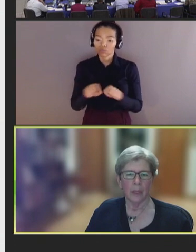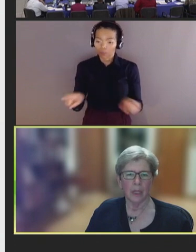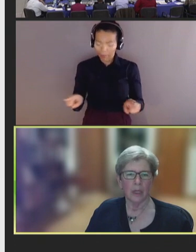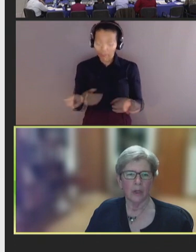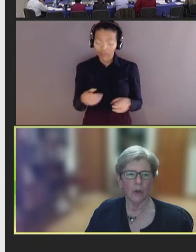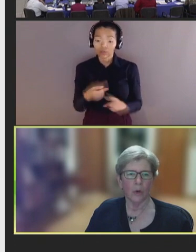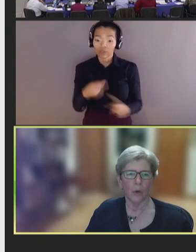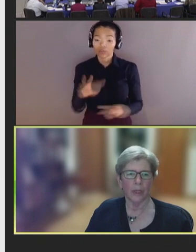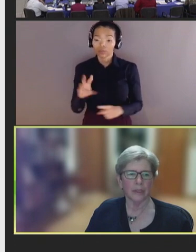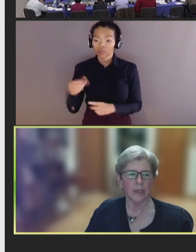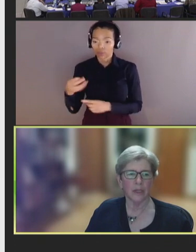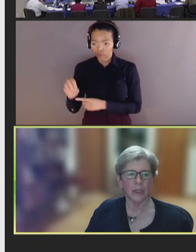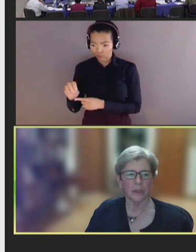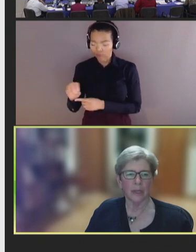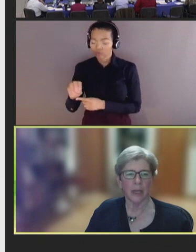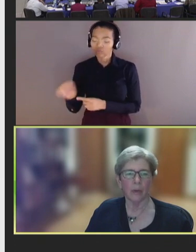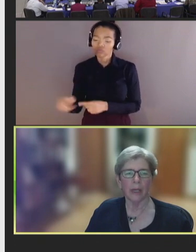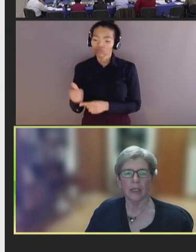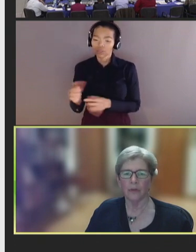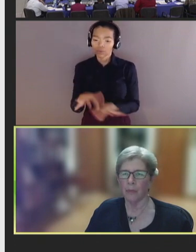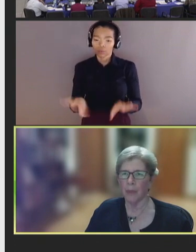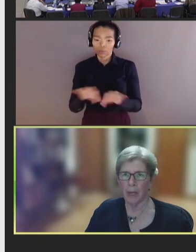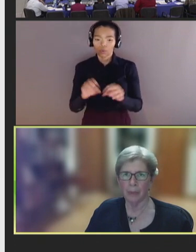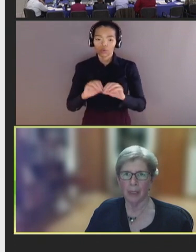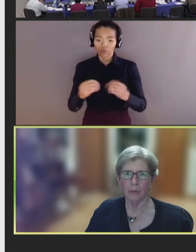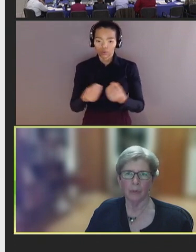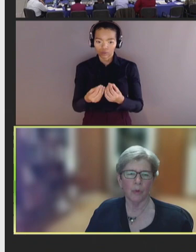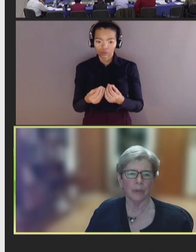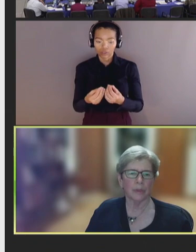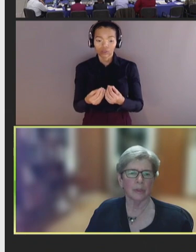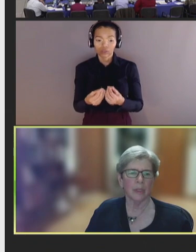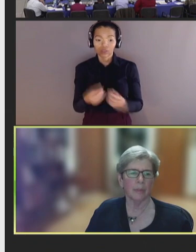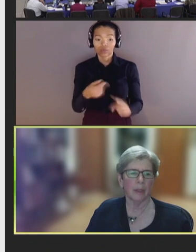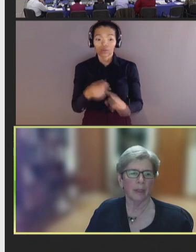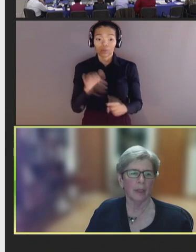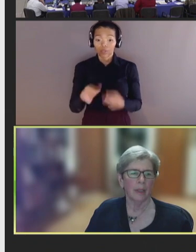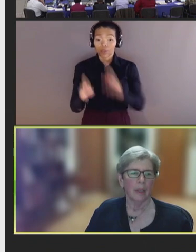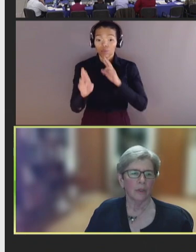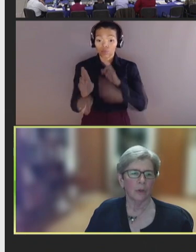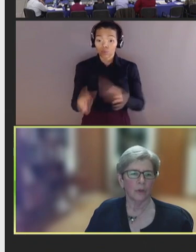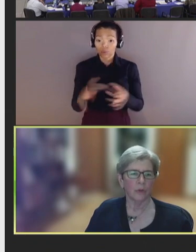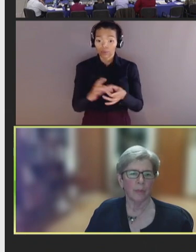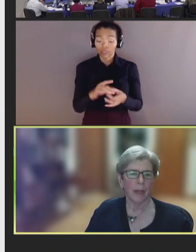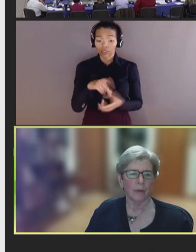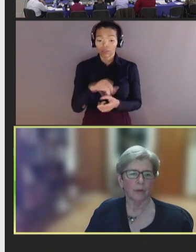key organizations. And they range from the Pipeline Reports that Mike told you about,